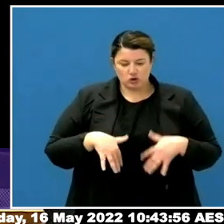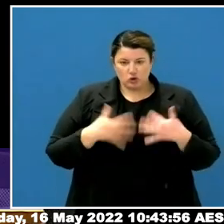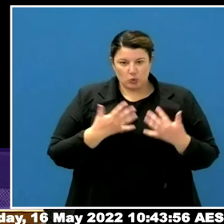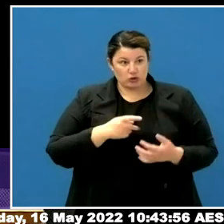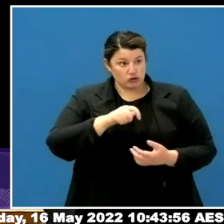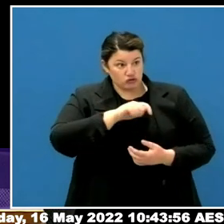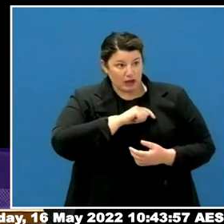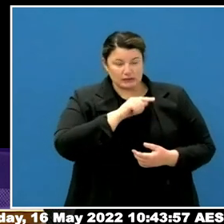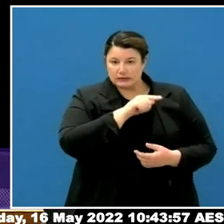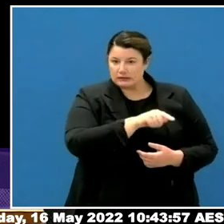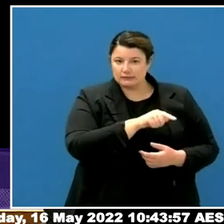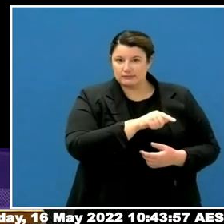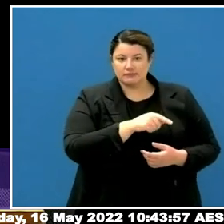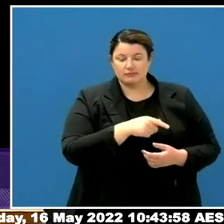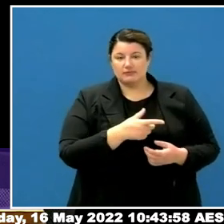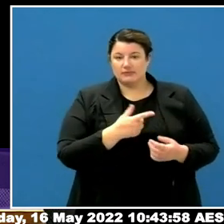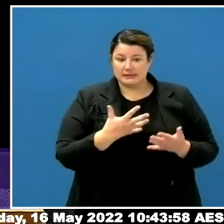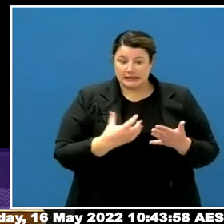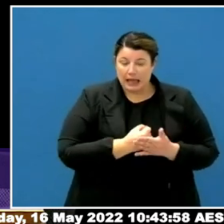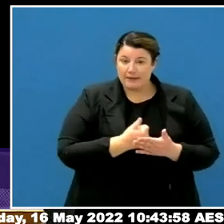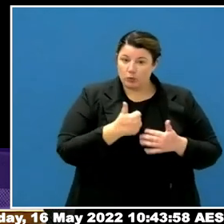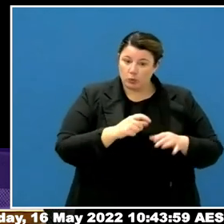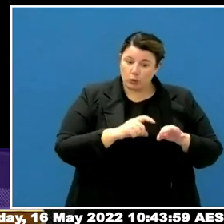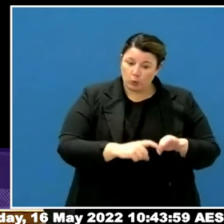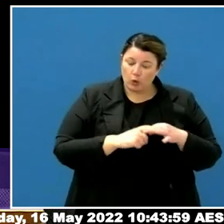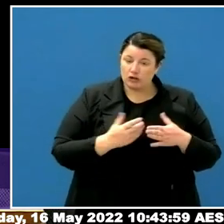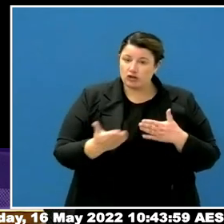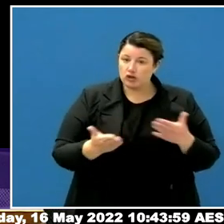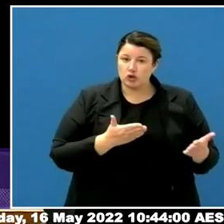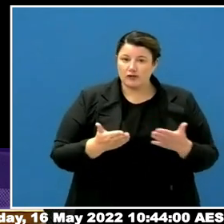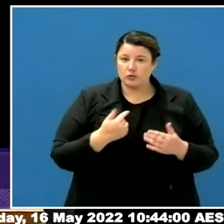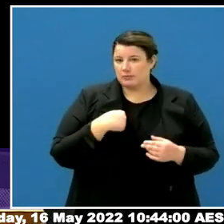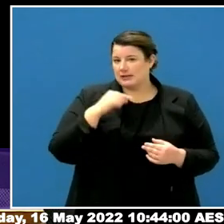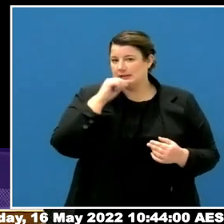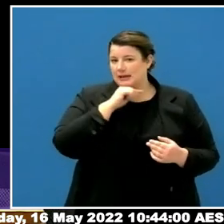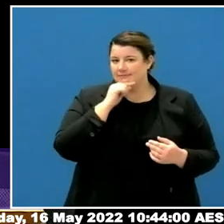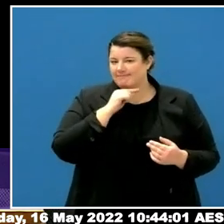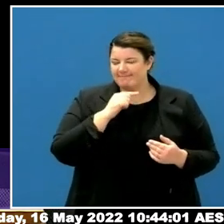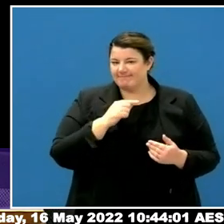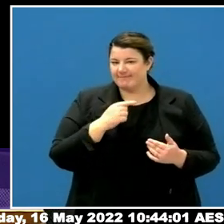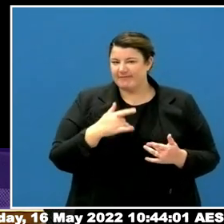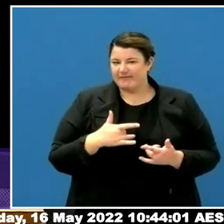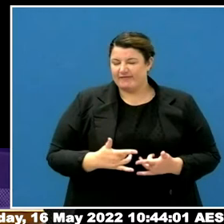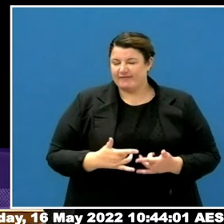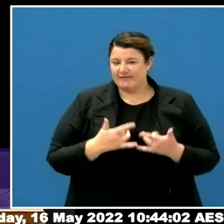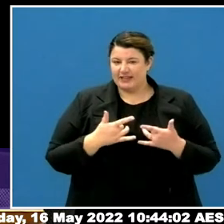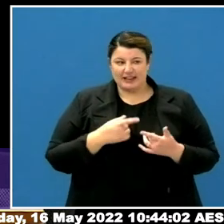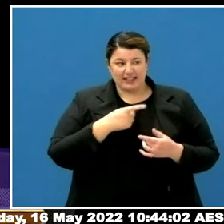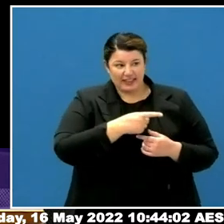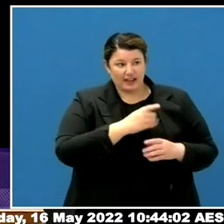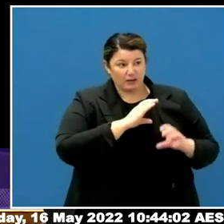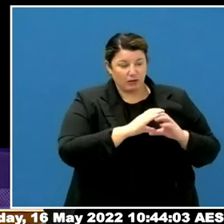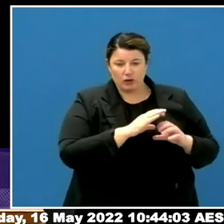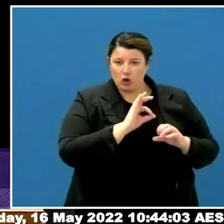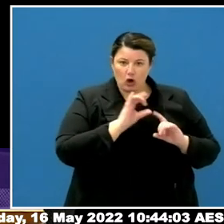Afford to provide safe and quality services to Toby in a way that was transparent to and